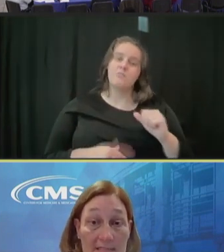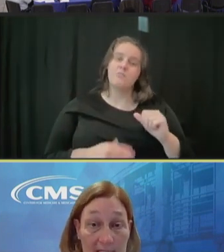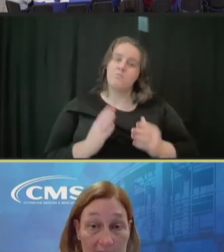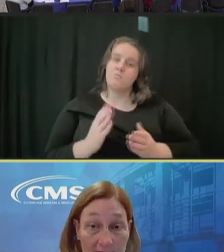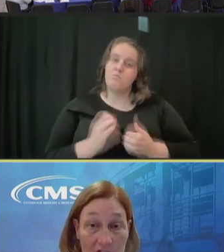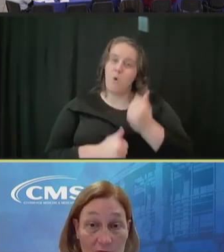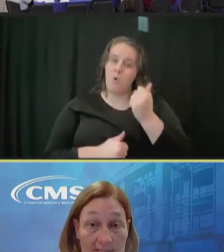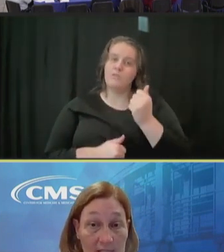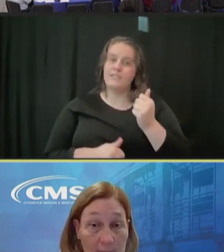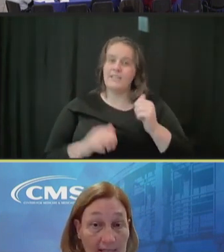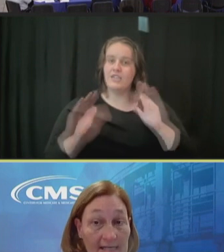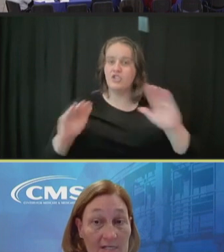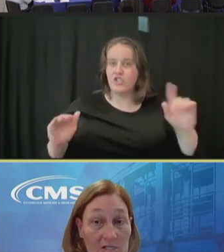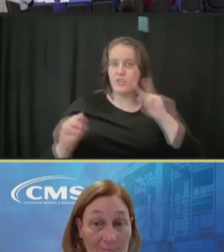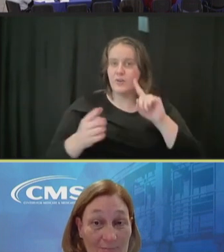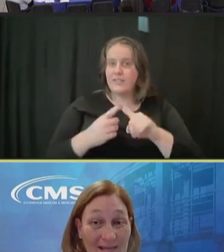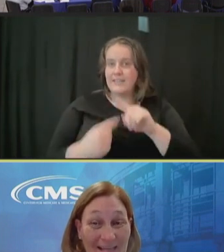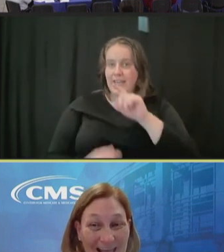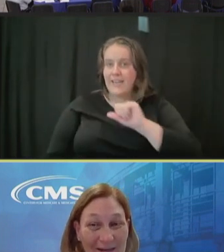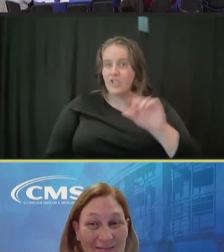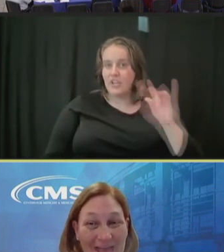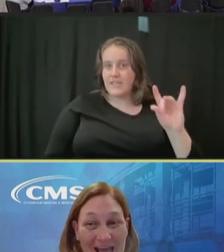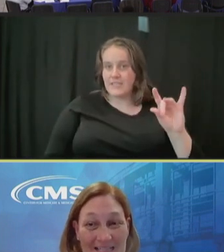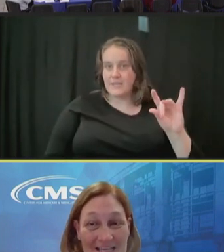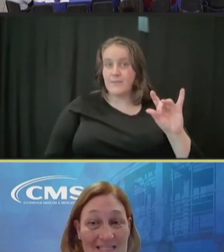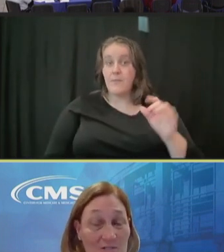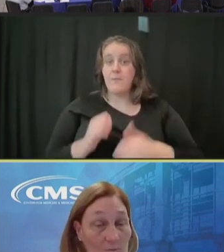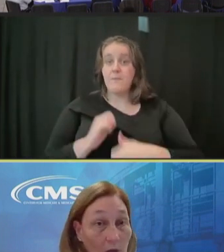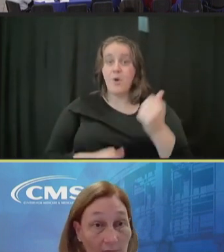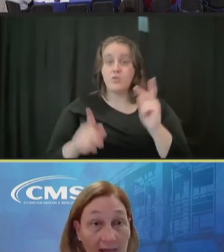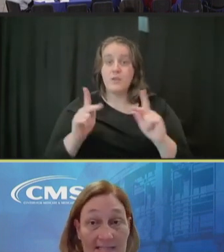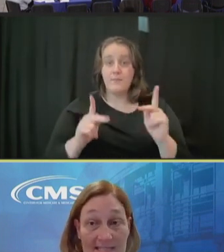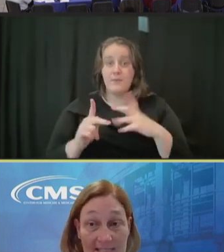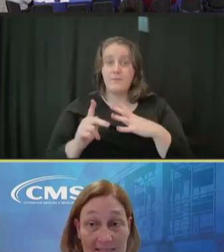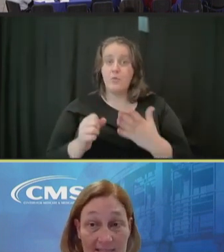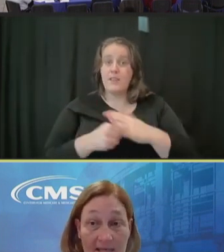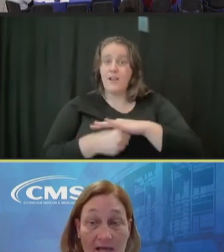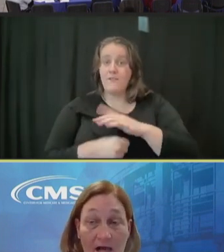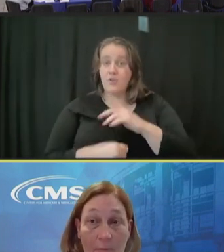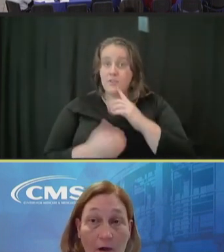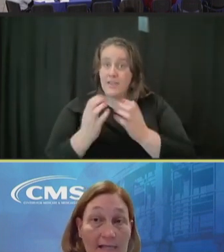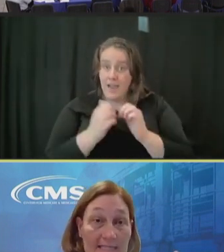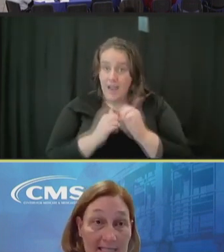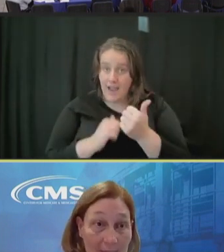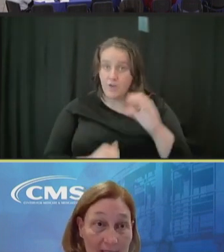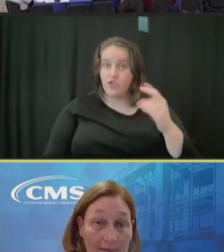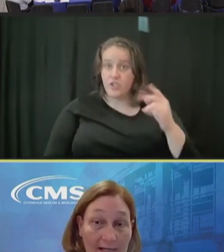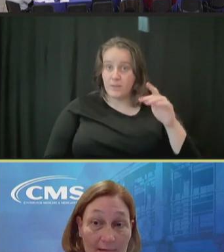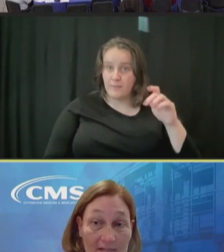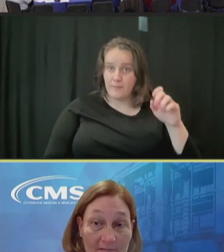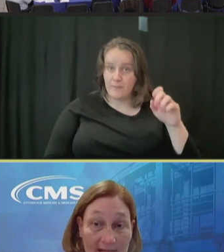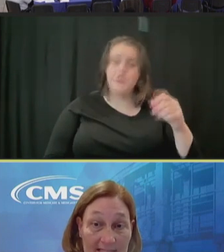Most individuals in Medicaid and CHIP now have access to all vaccines, all ACIP recommended